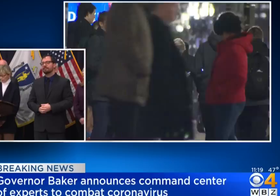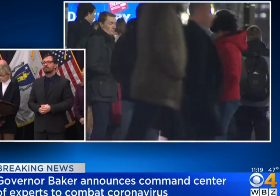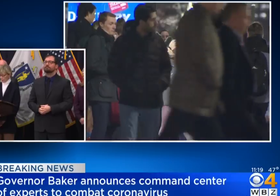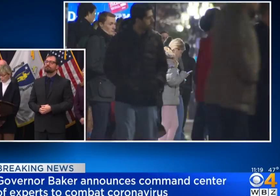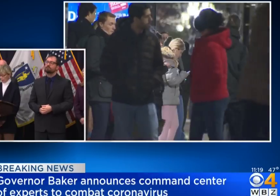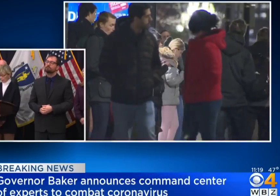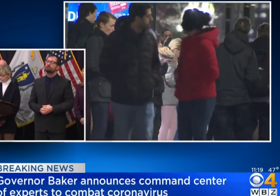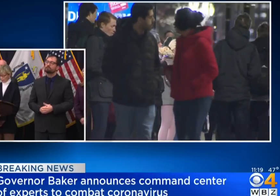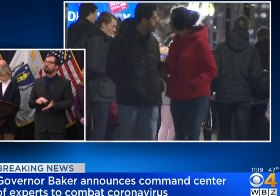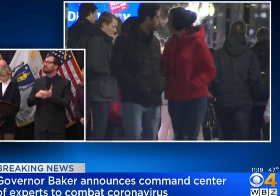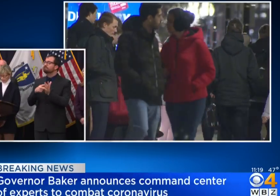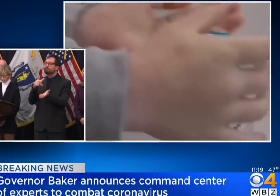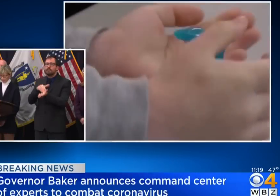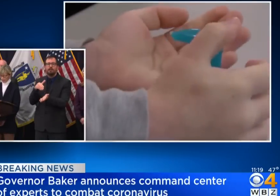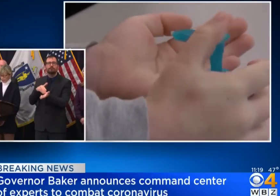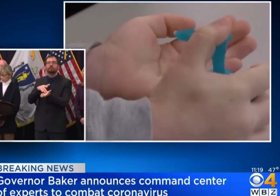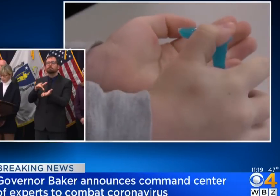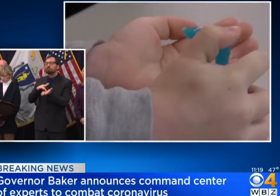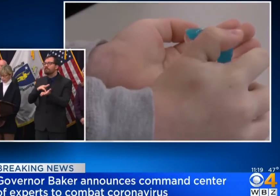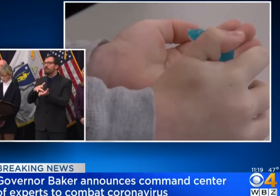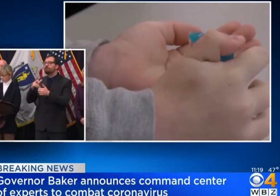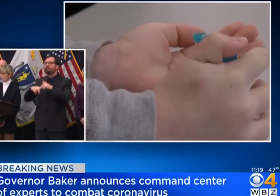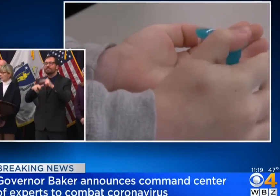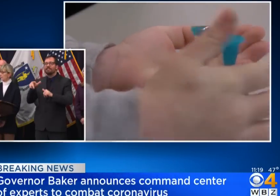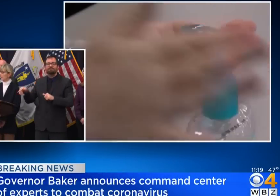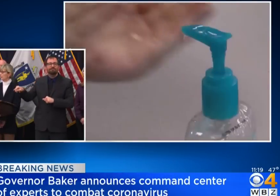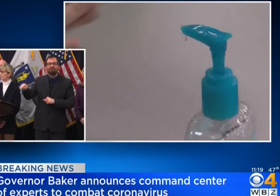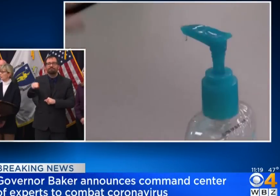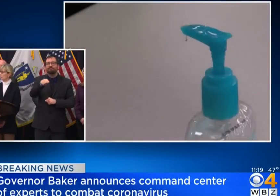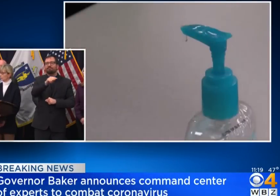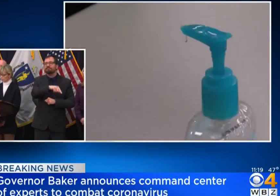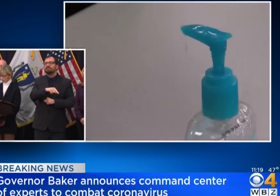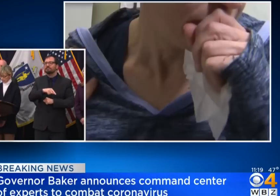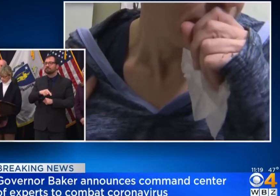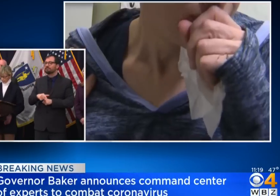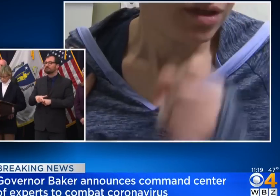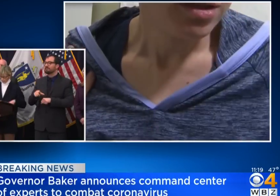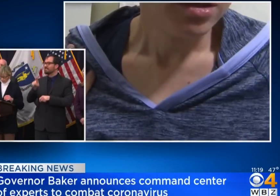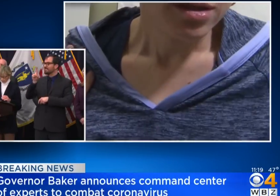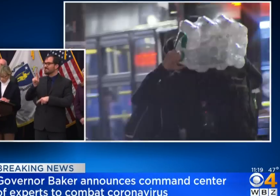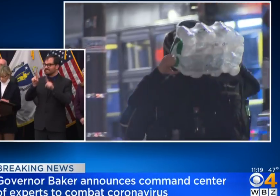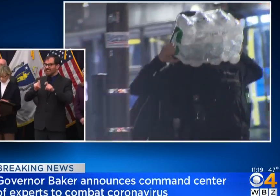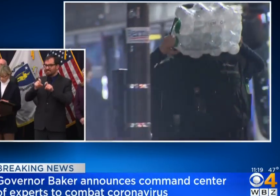THE FIRST CHANGE IS THAT CLINICIANS NO LONGER NEED TO RECEIVE TESTING APPROVAL FROM